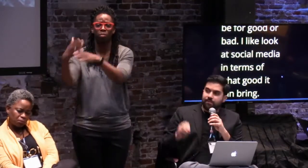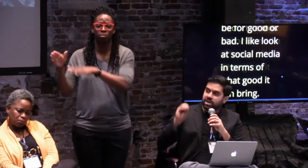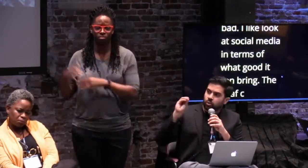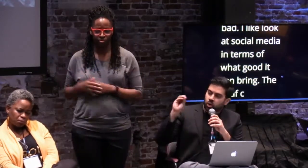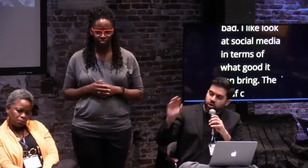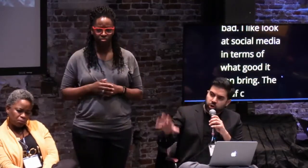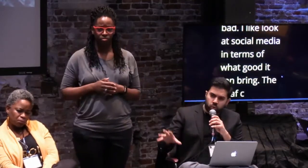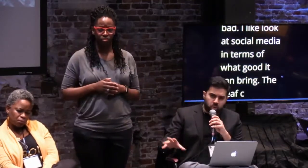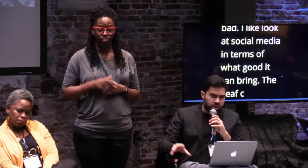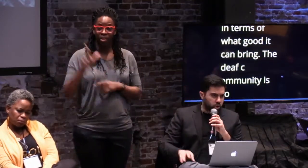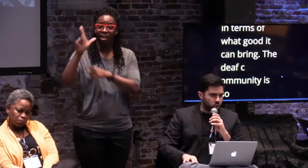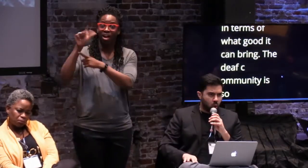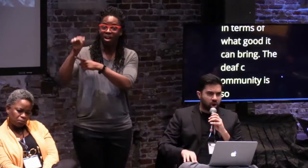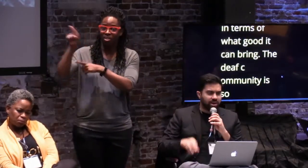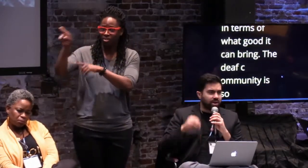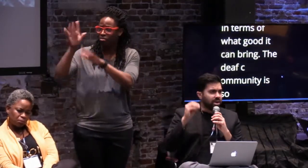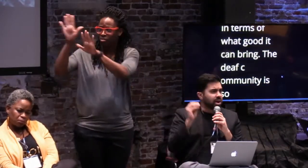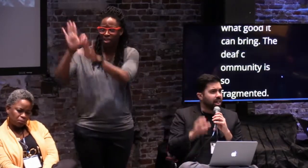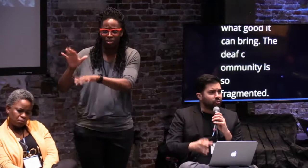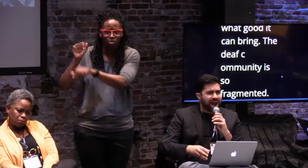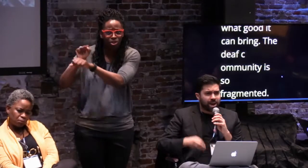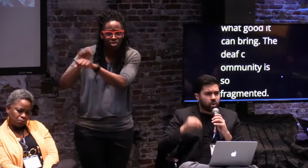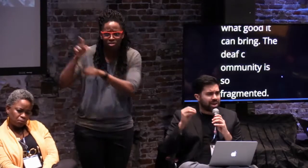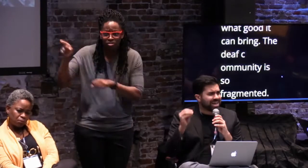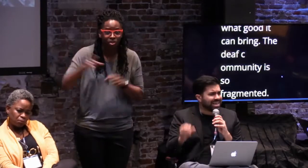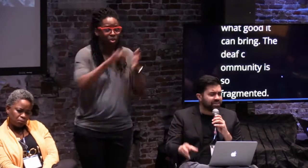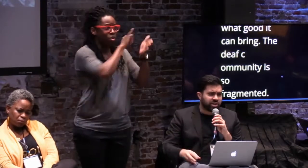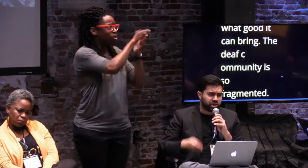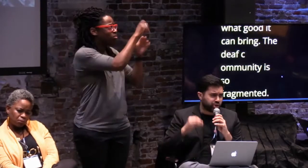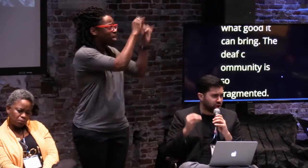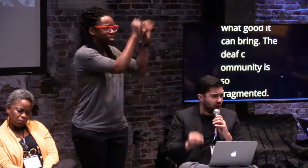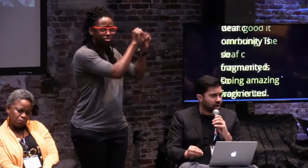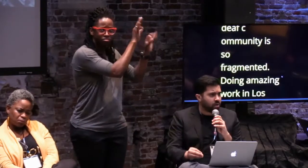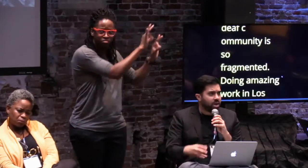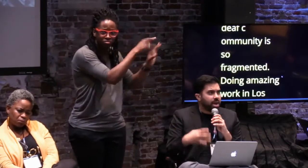amazing work in New York, and Colorado, and Cleveland, and Chicago.